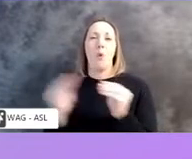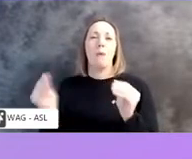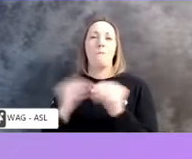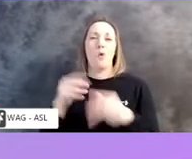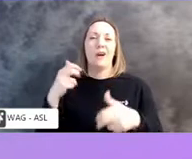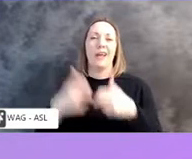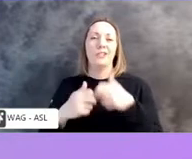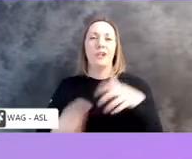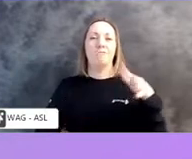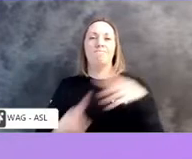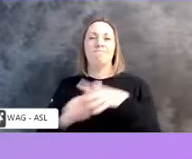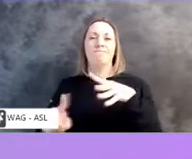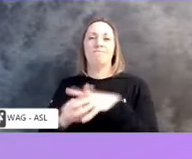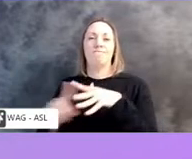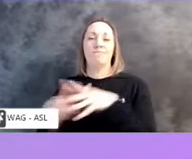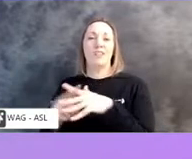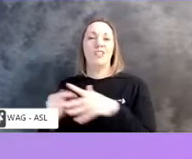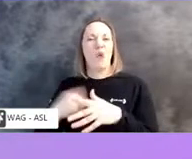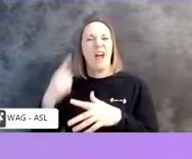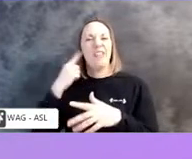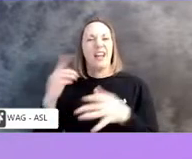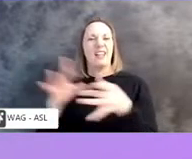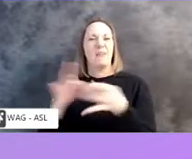game. Of course